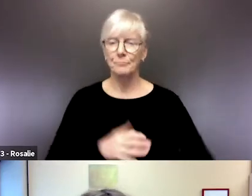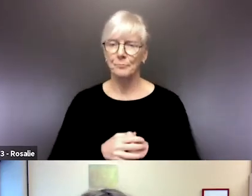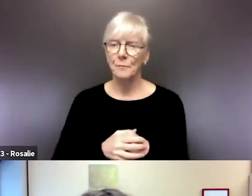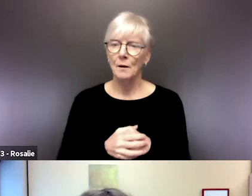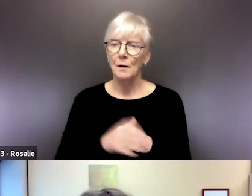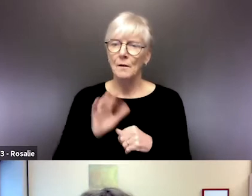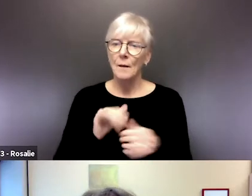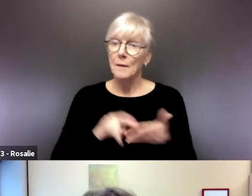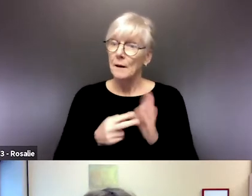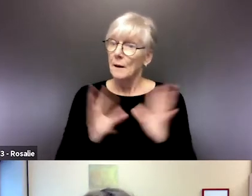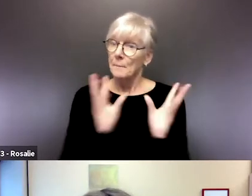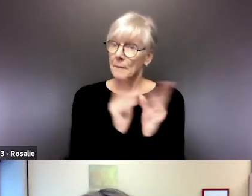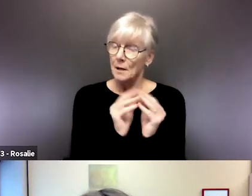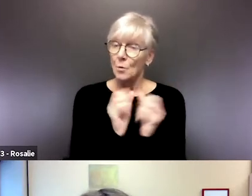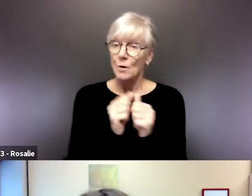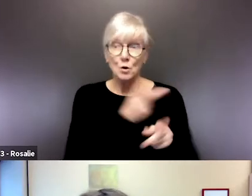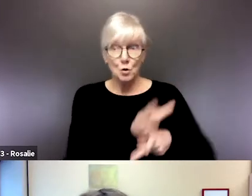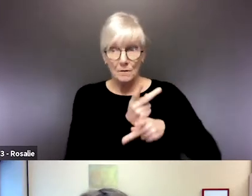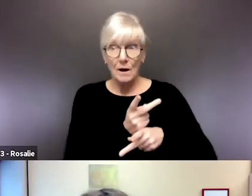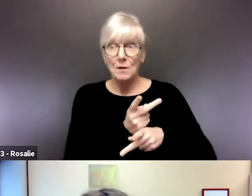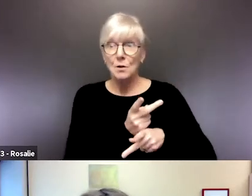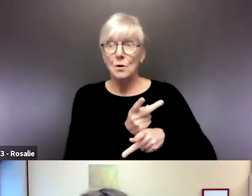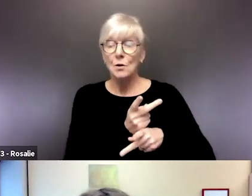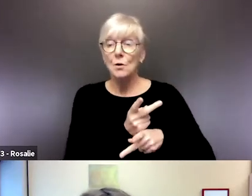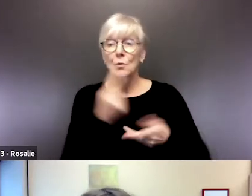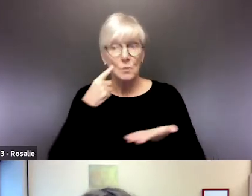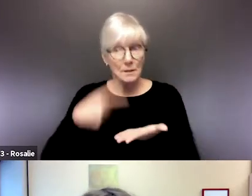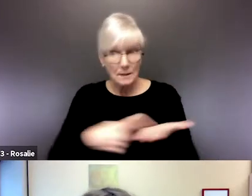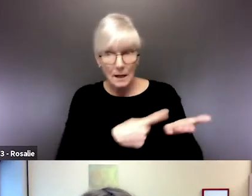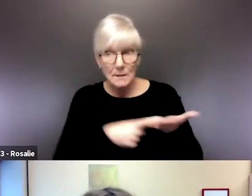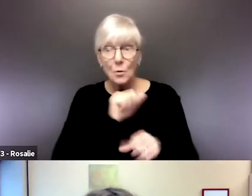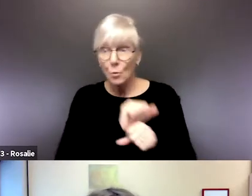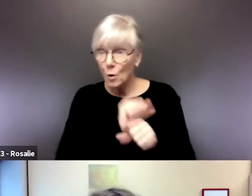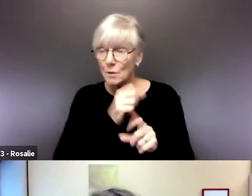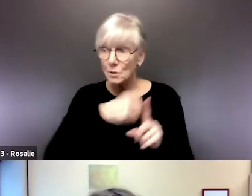meeting with the immediate supervisor to discuss the work situation and plan the conditions